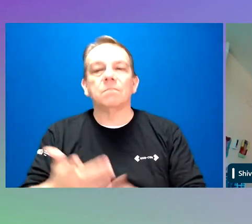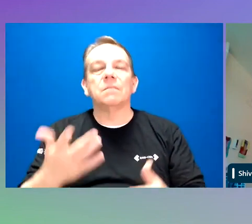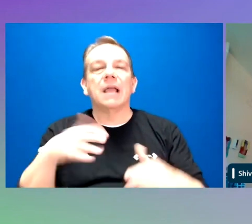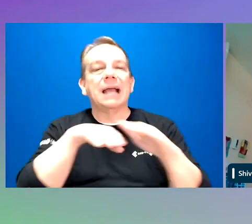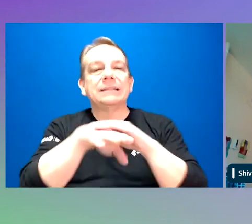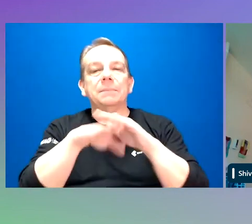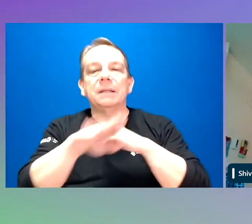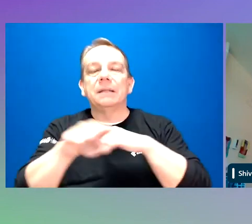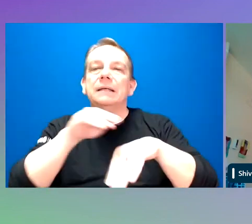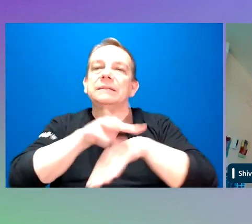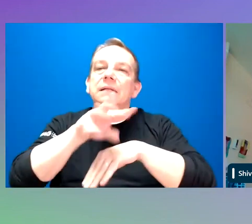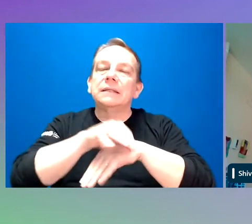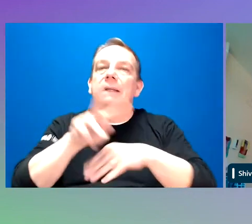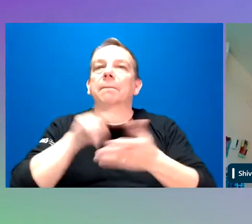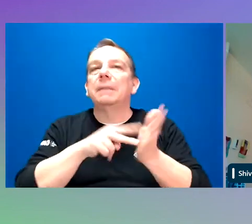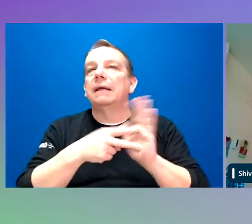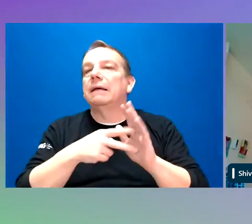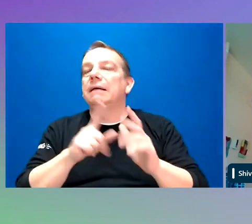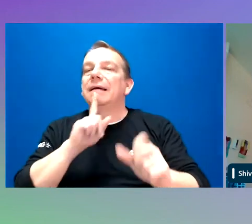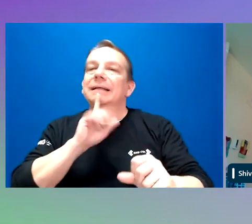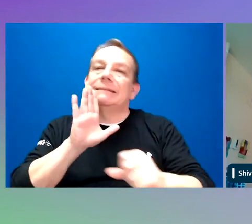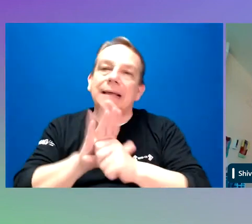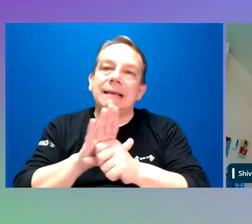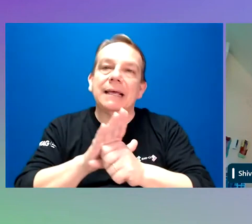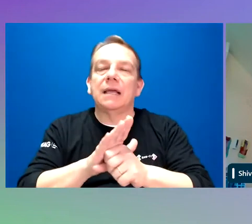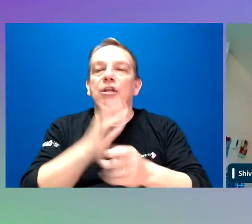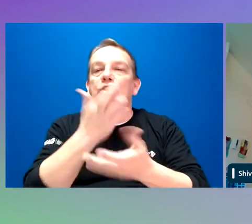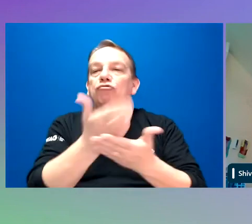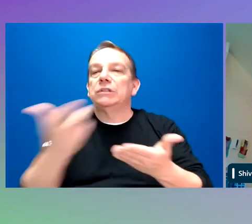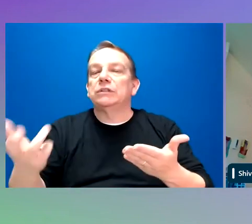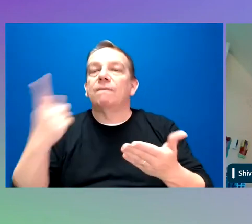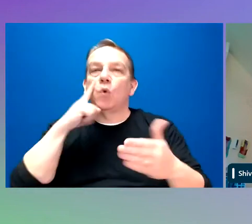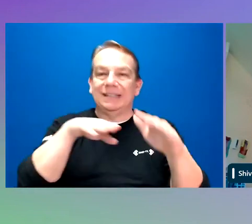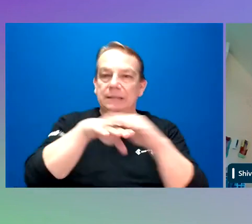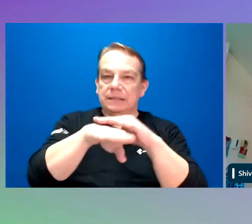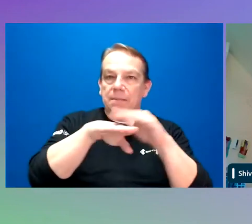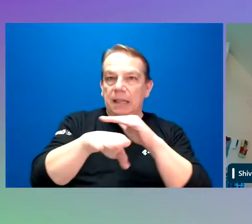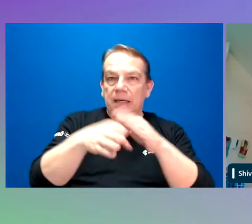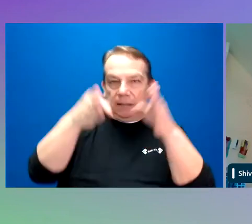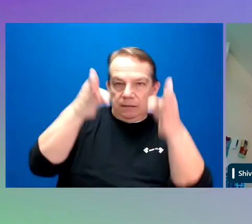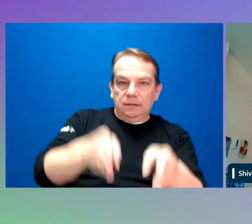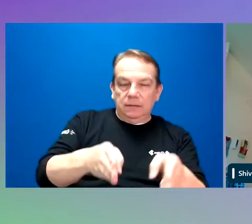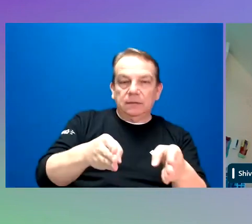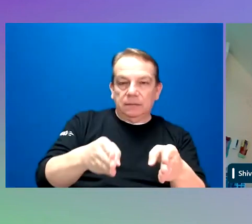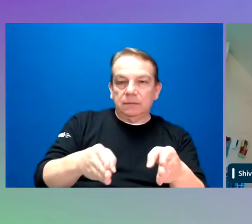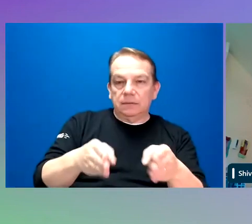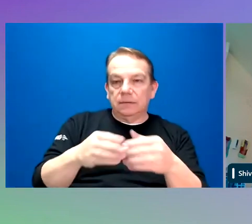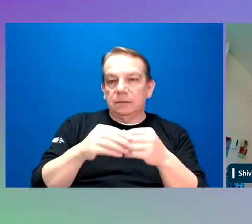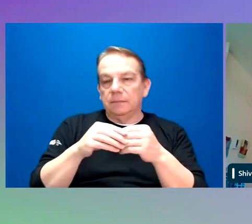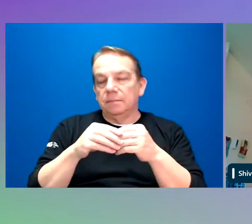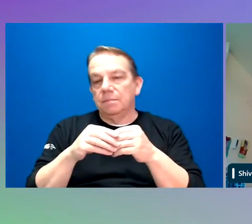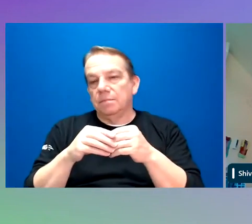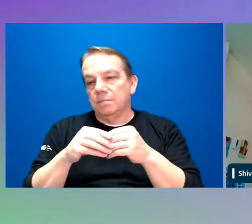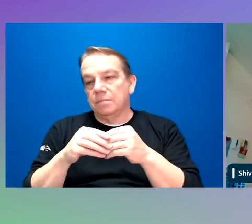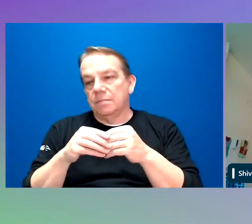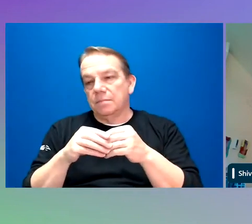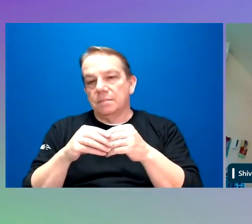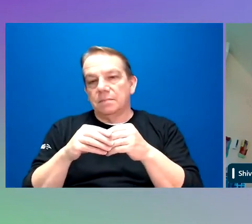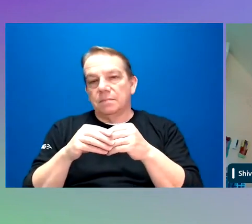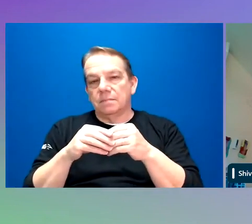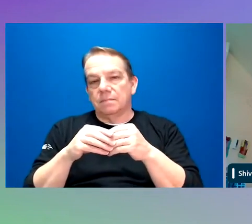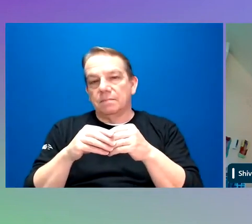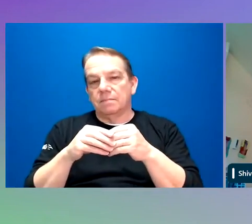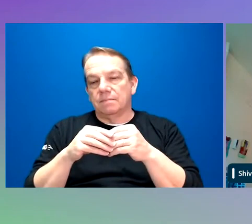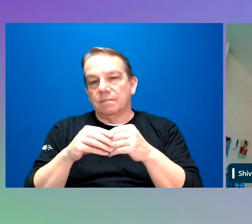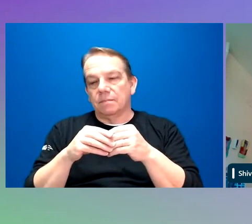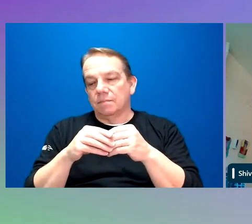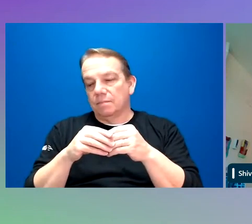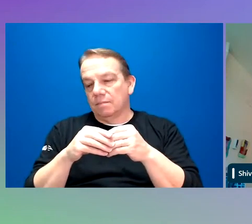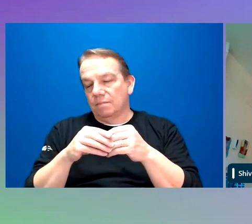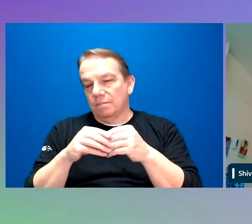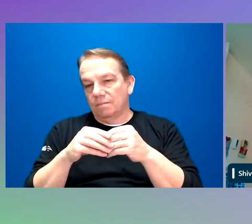accessibility. Um so, um, so,